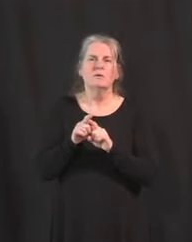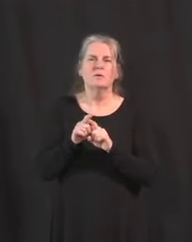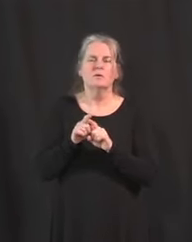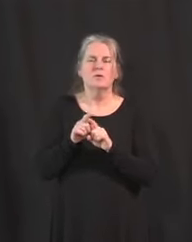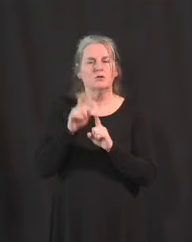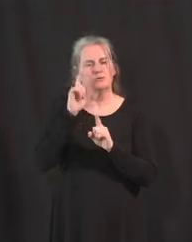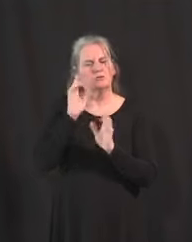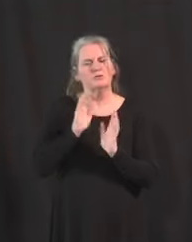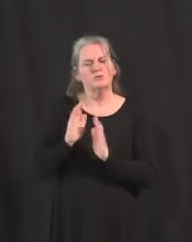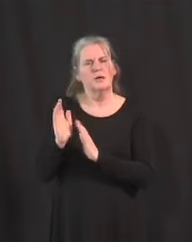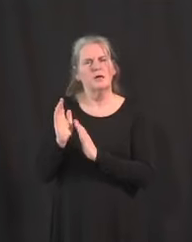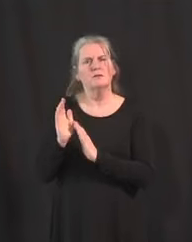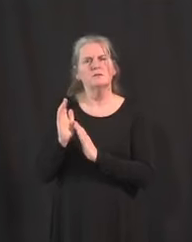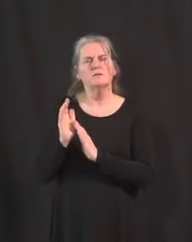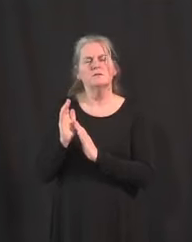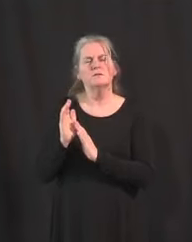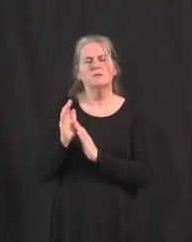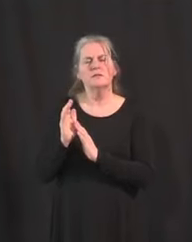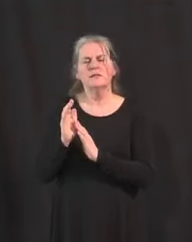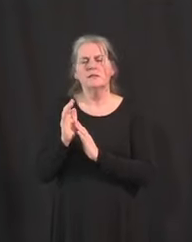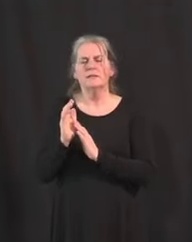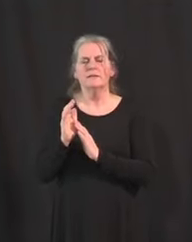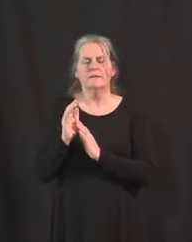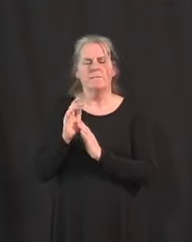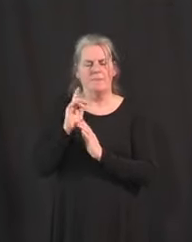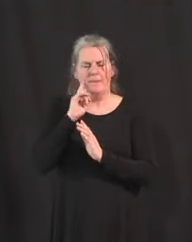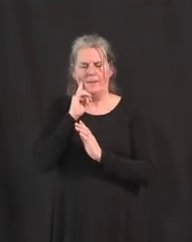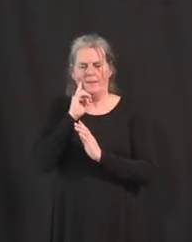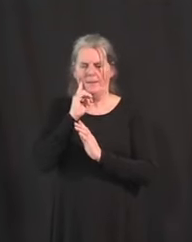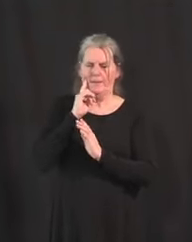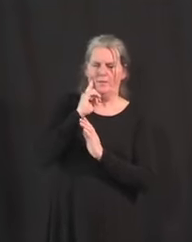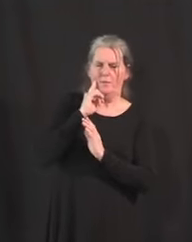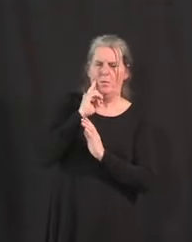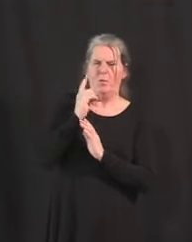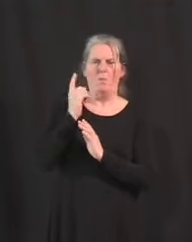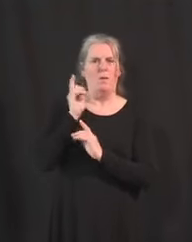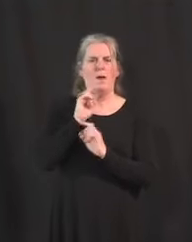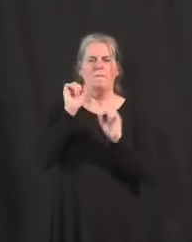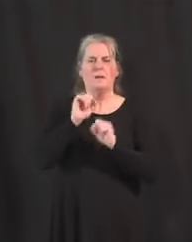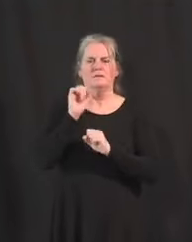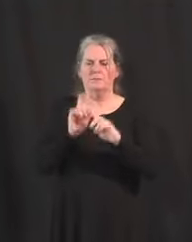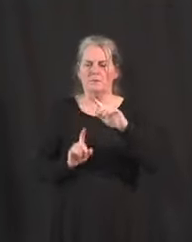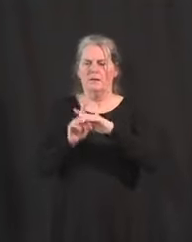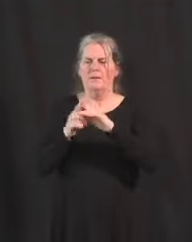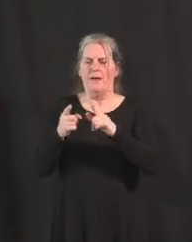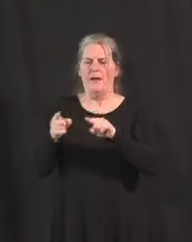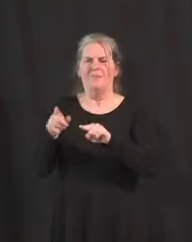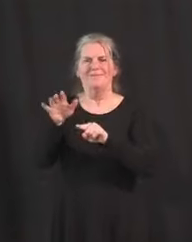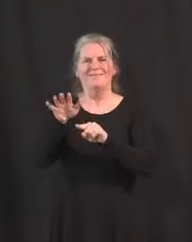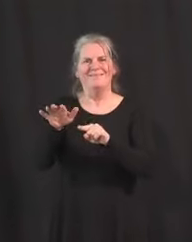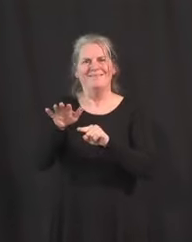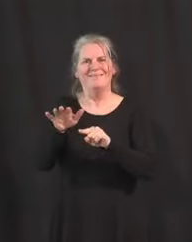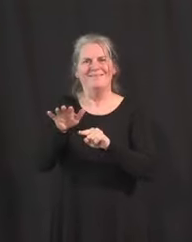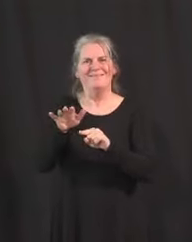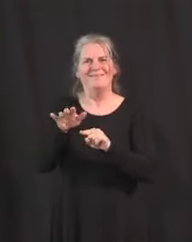SEE COVID POP UP UNEXPECTEDLY. AT THE SAME TIME, WE HAVE ALSO